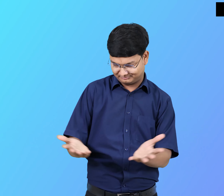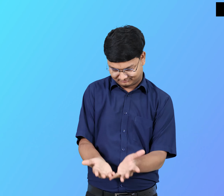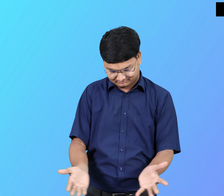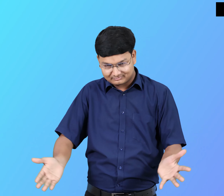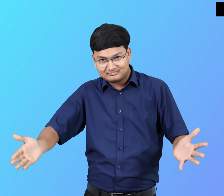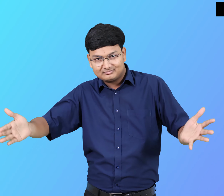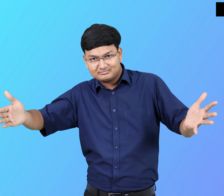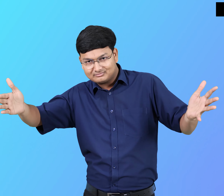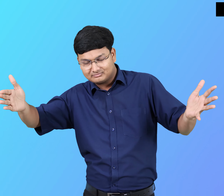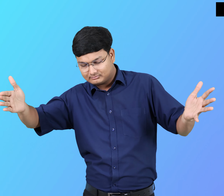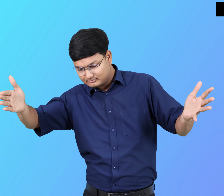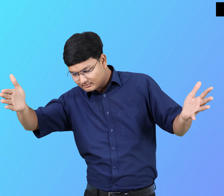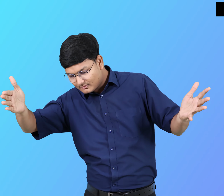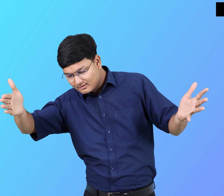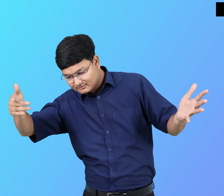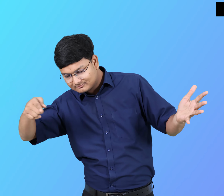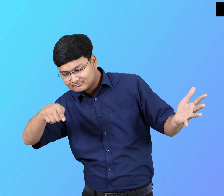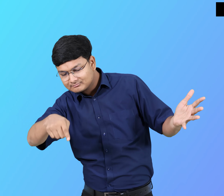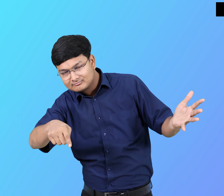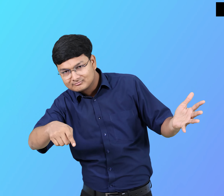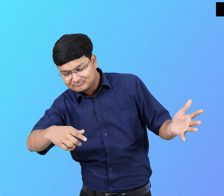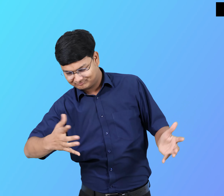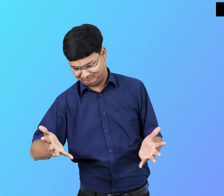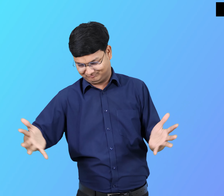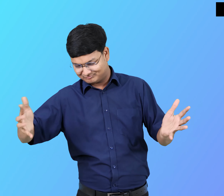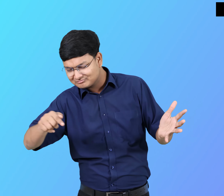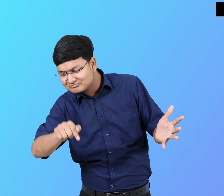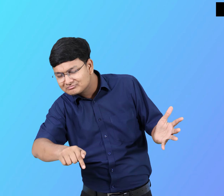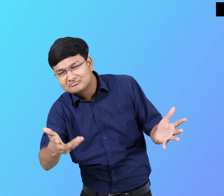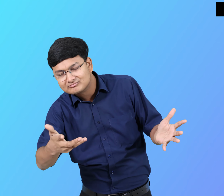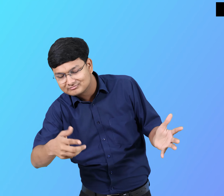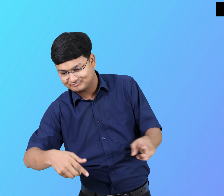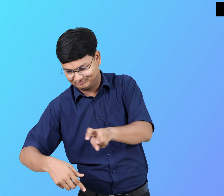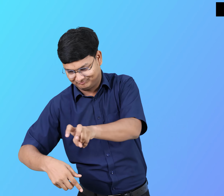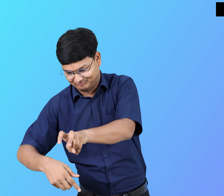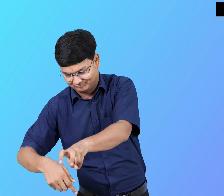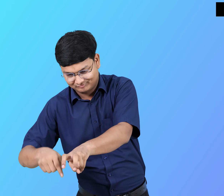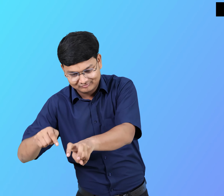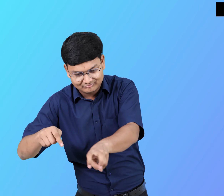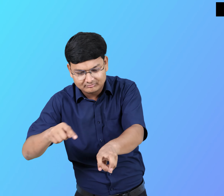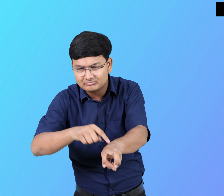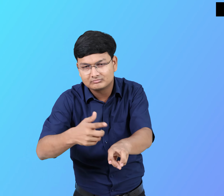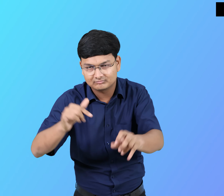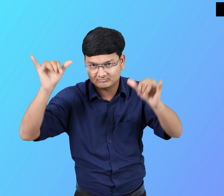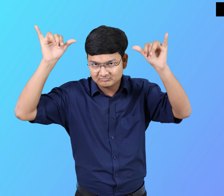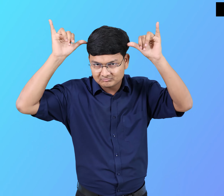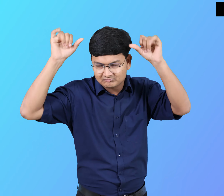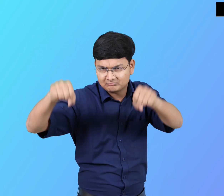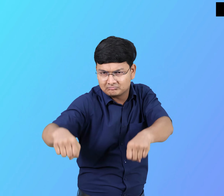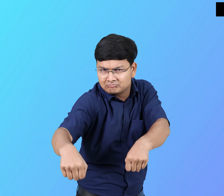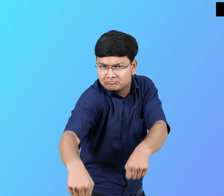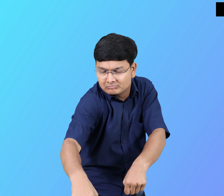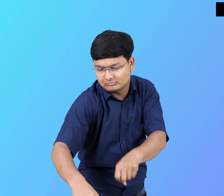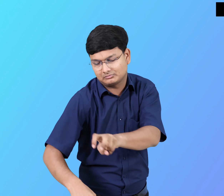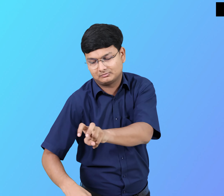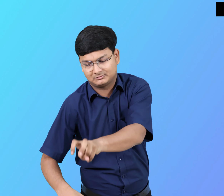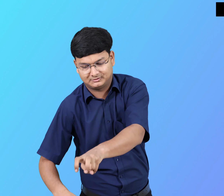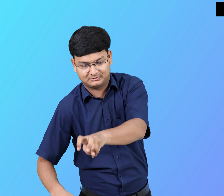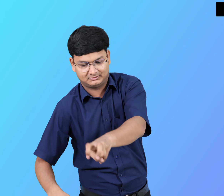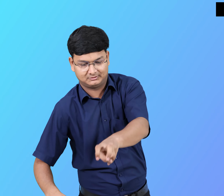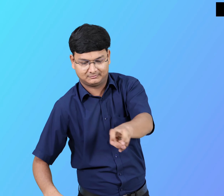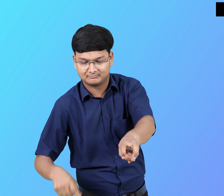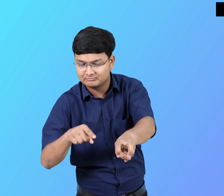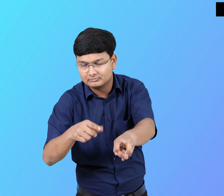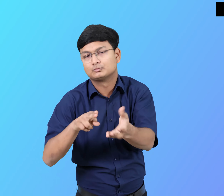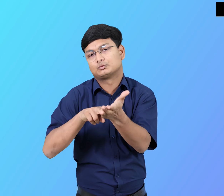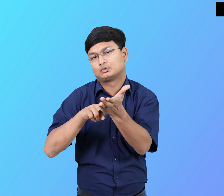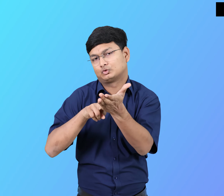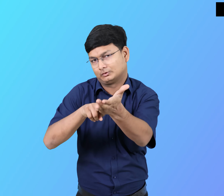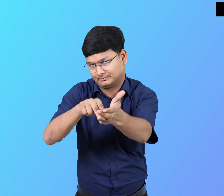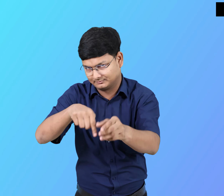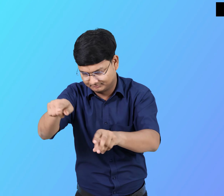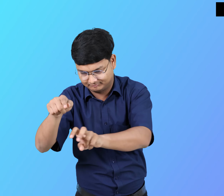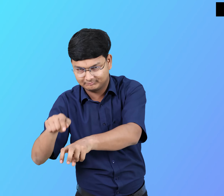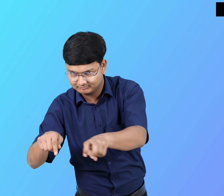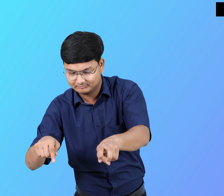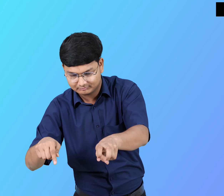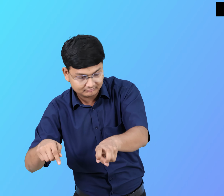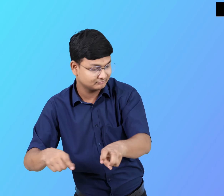The large basin rested on top of twelve large statues of bulls. Three bulls looked towards the north,